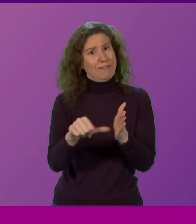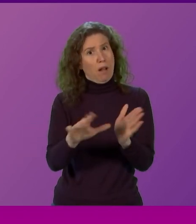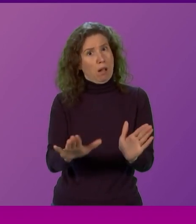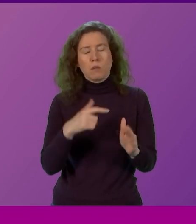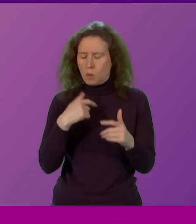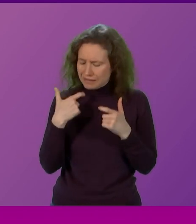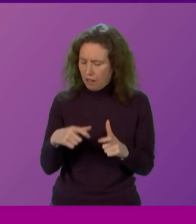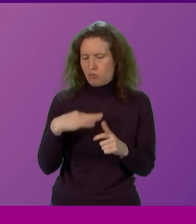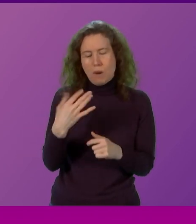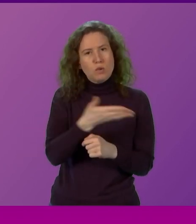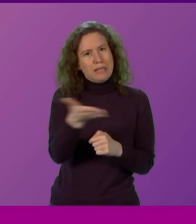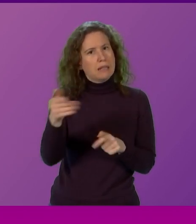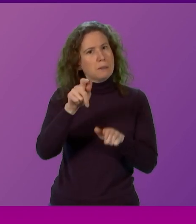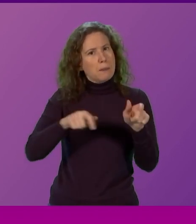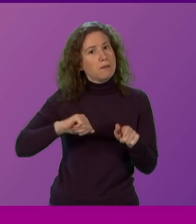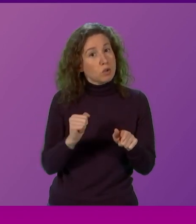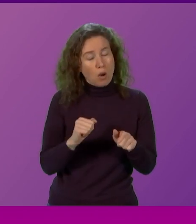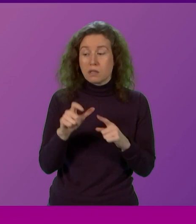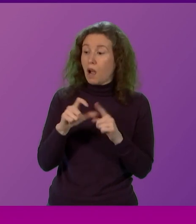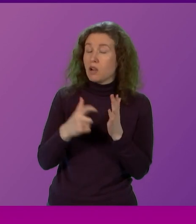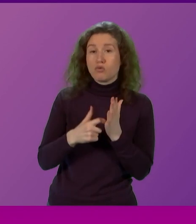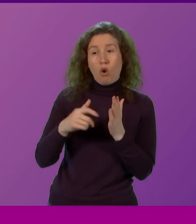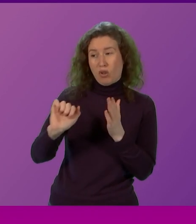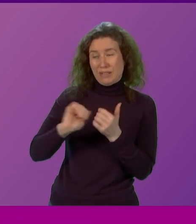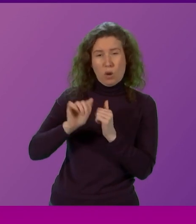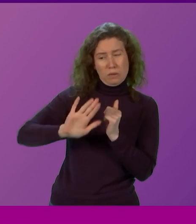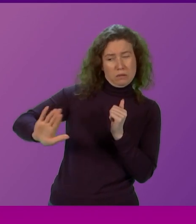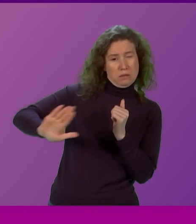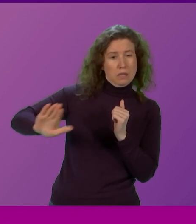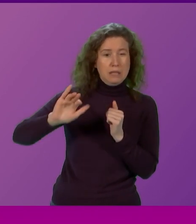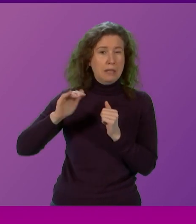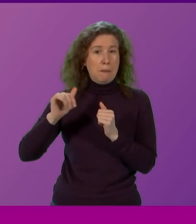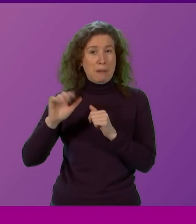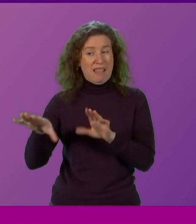Douglas Ross and his colleagues will stay where they are, or—who knows —perhaps,